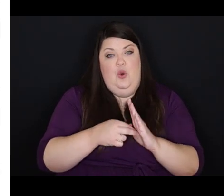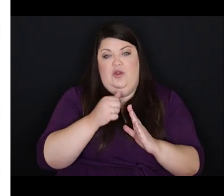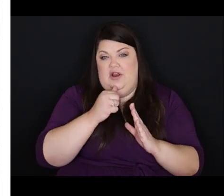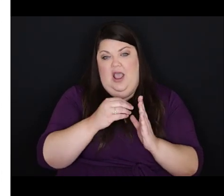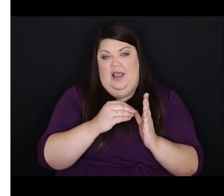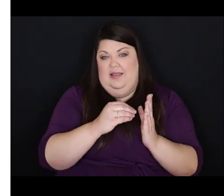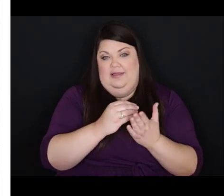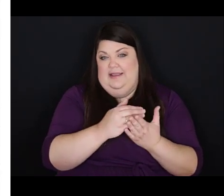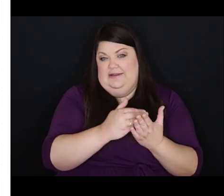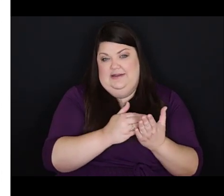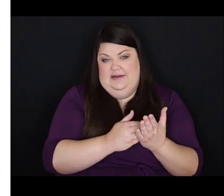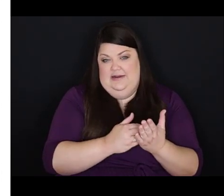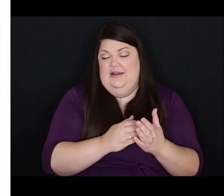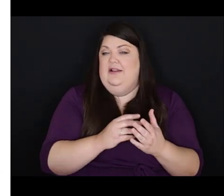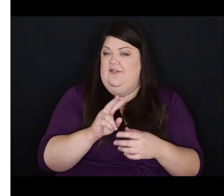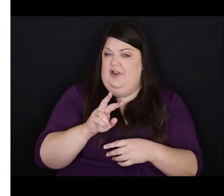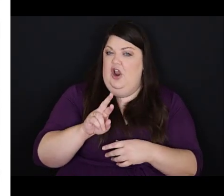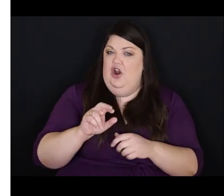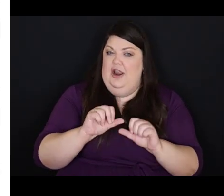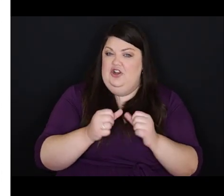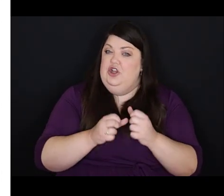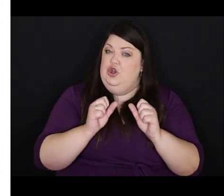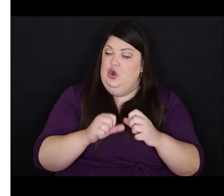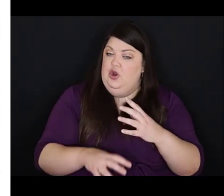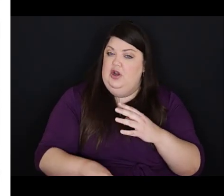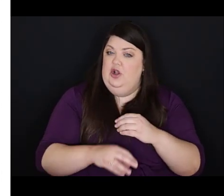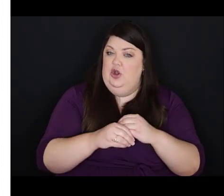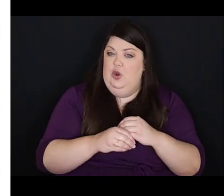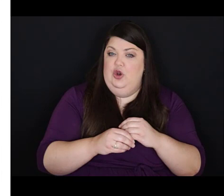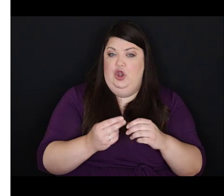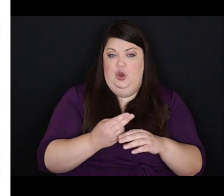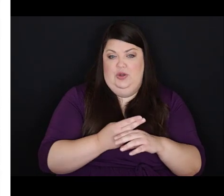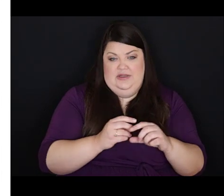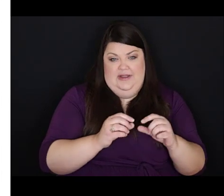agency could include the position using the blank lines at the end of the table.